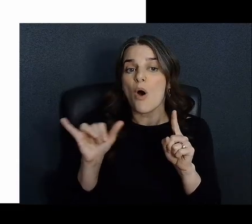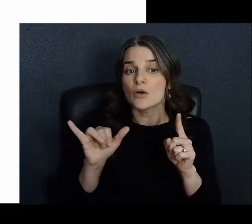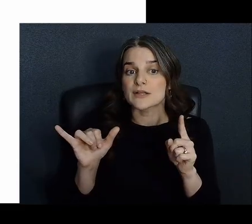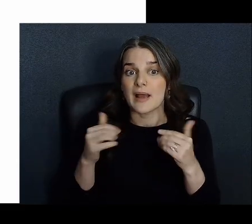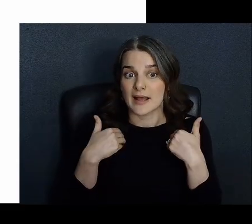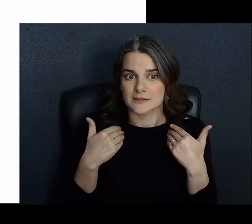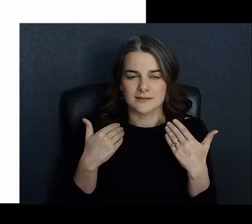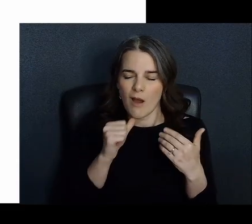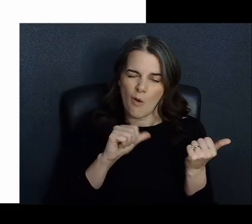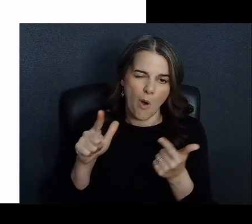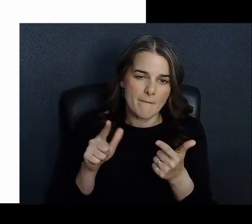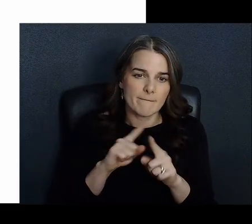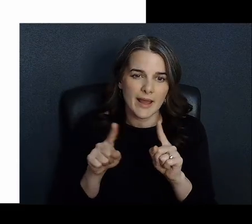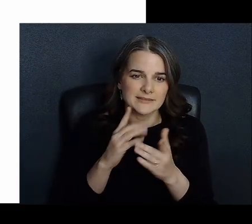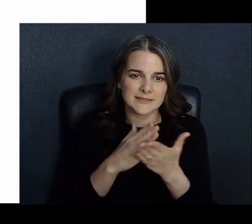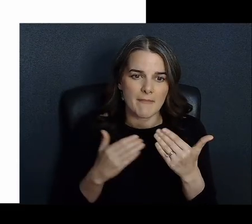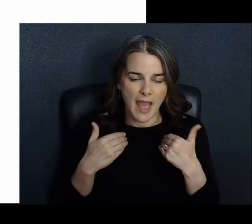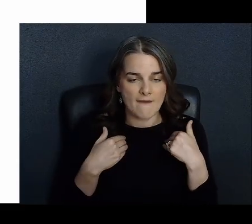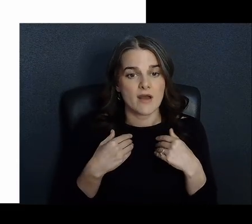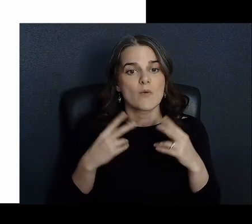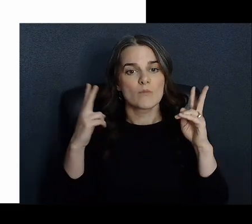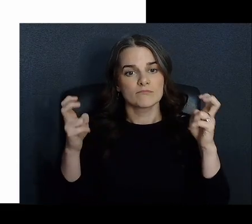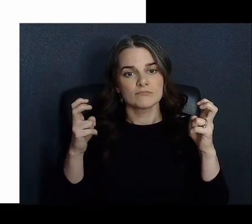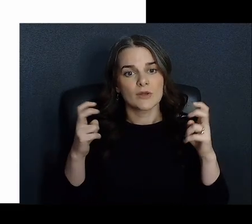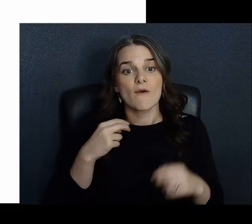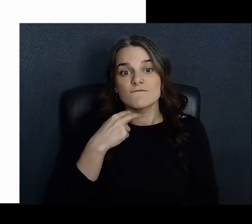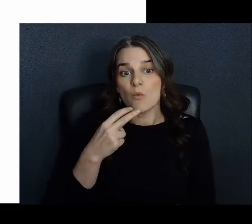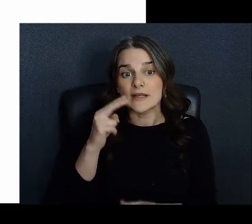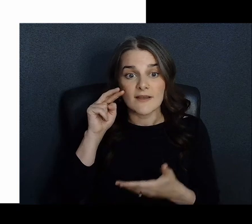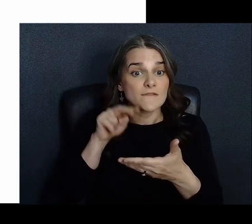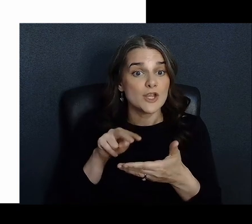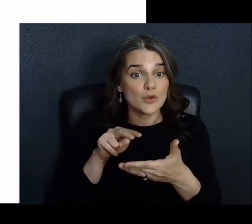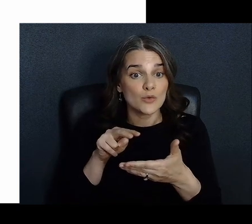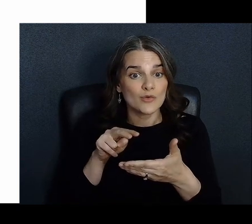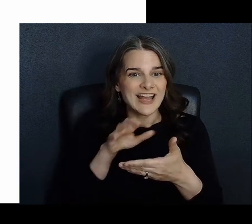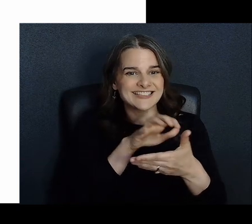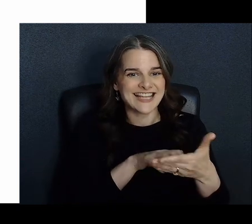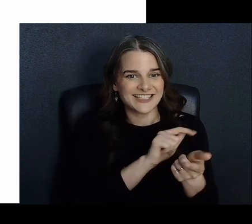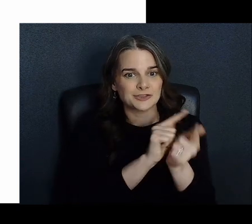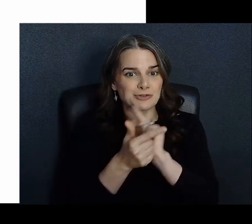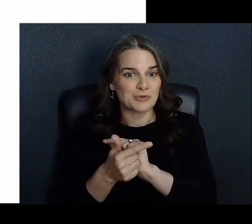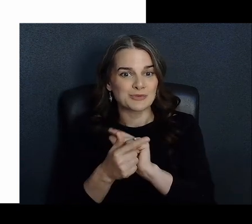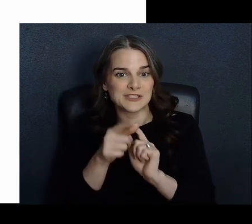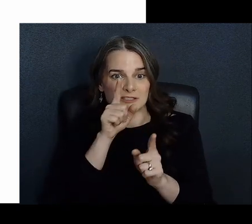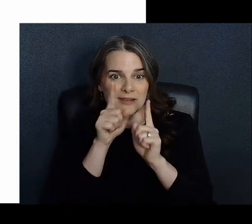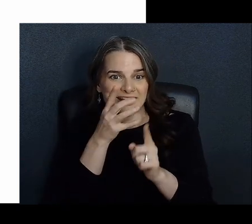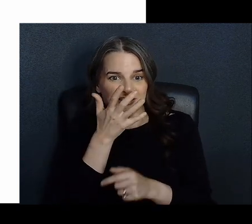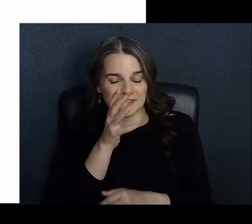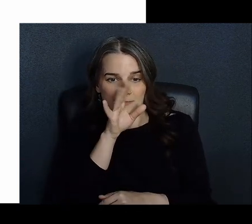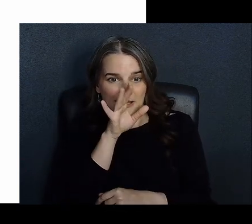what they call voice view, which means its text is speech. So it would read the menus and it will read any of the content that's